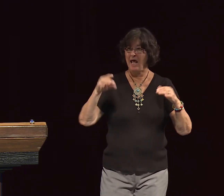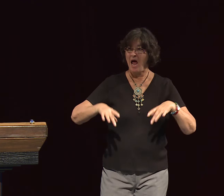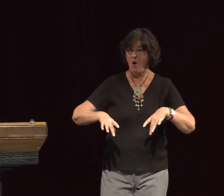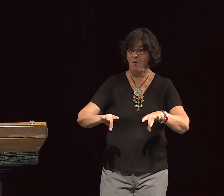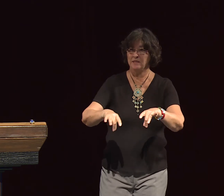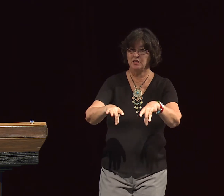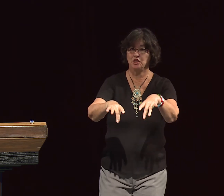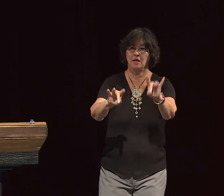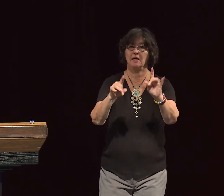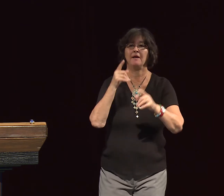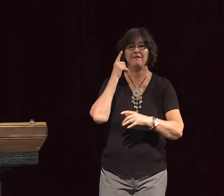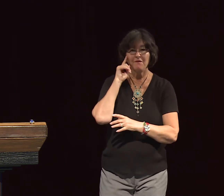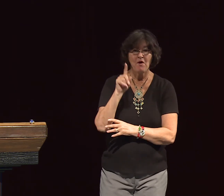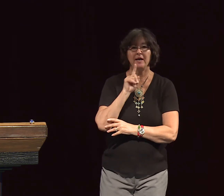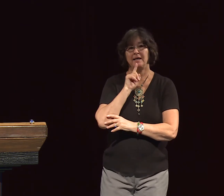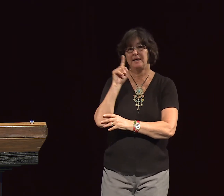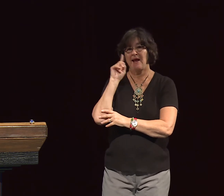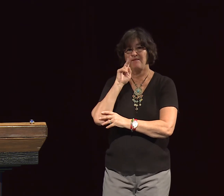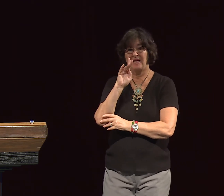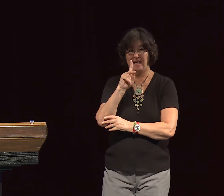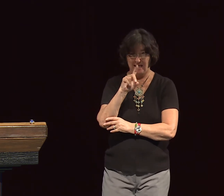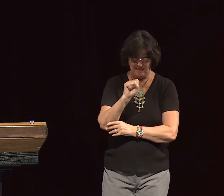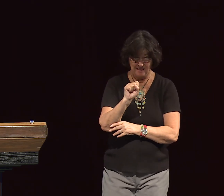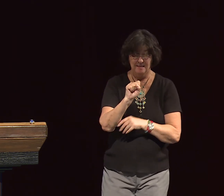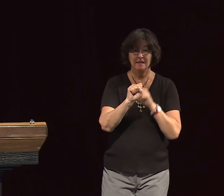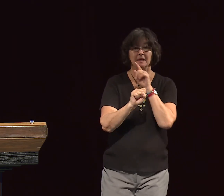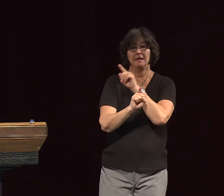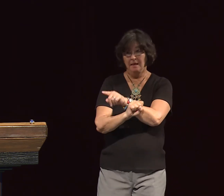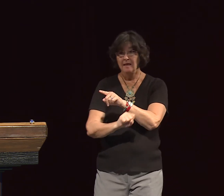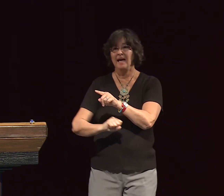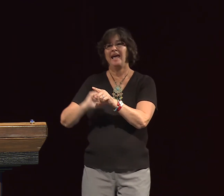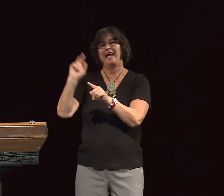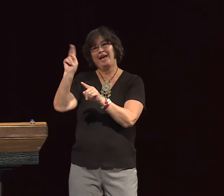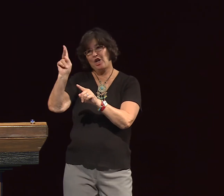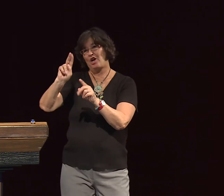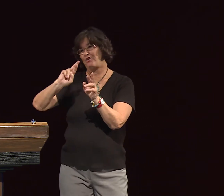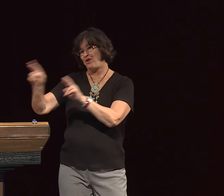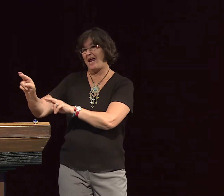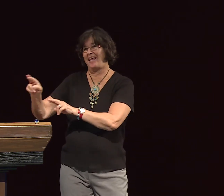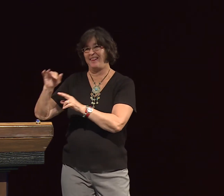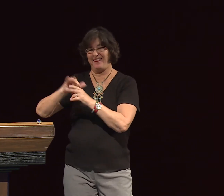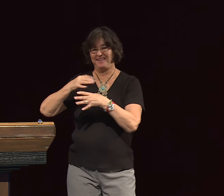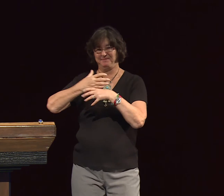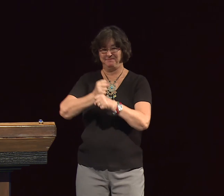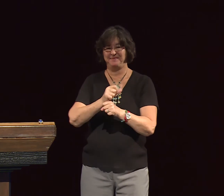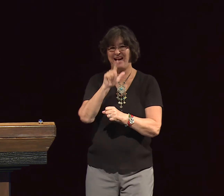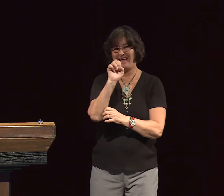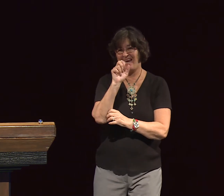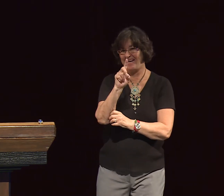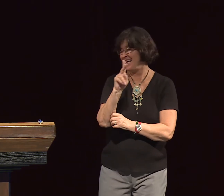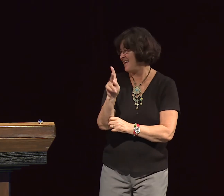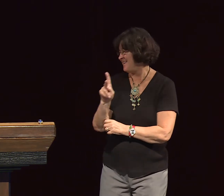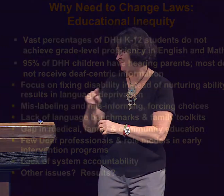for Deaf Children, Kindergarten Ready. That's what LEAD-K stands for.